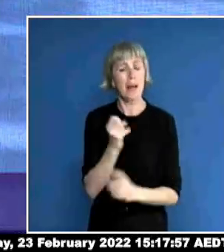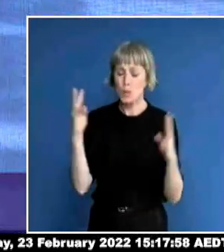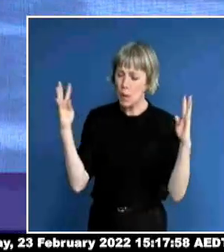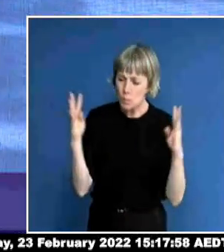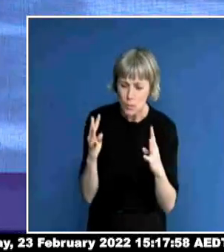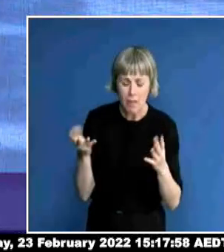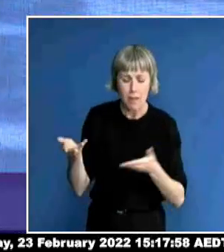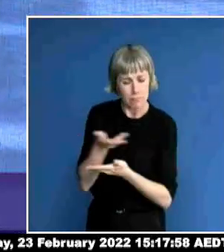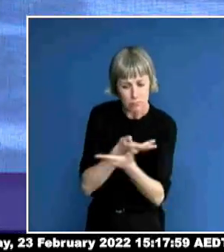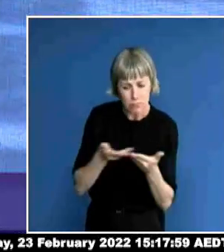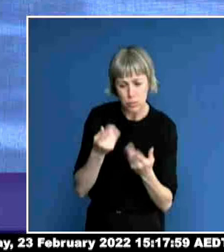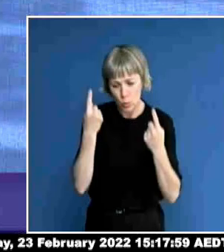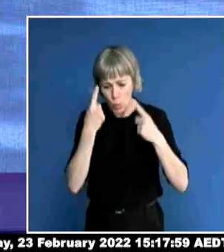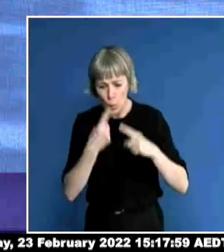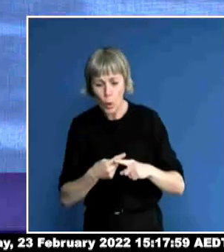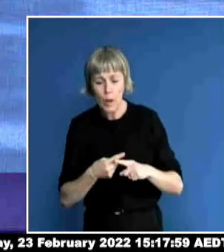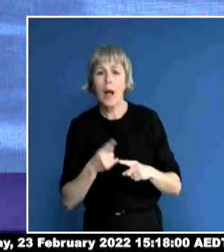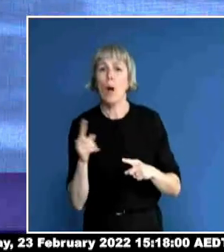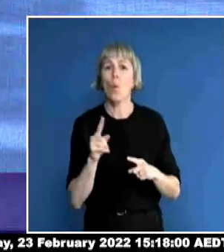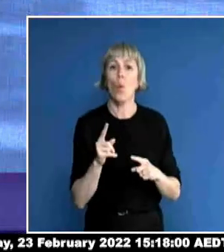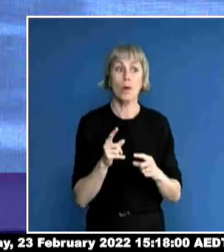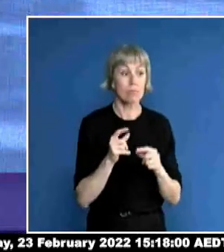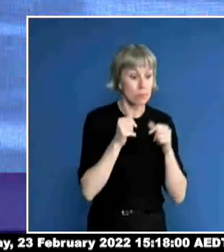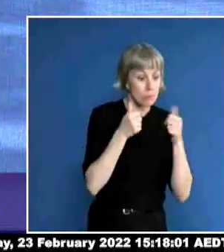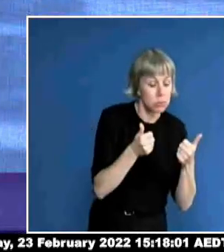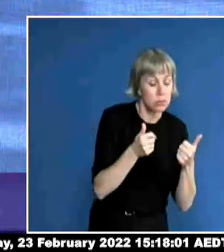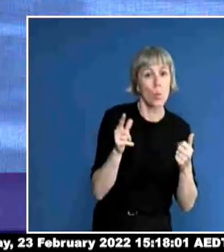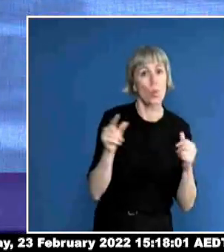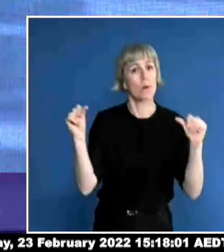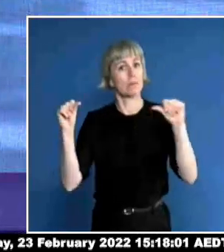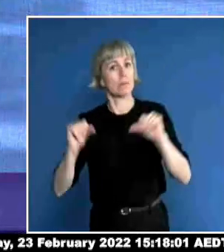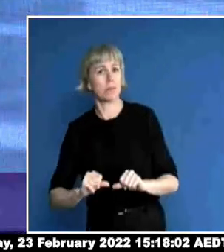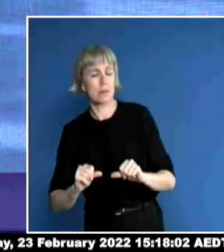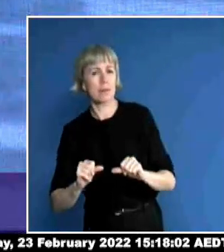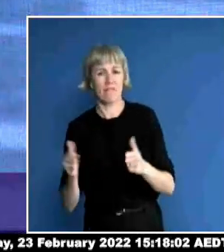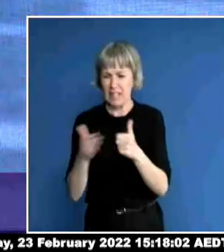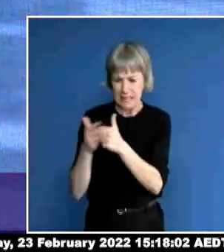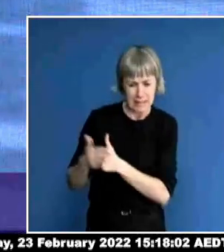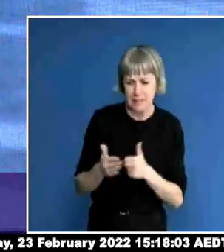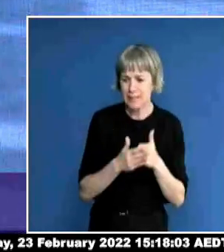That's not right. Let's throw all our ideas together and do some trial and errors.